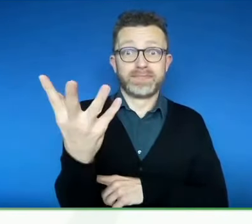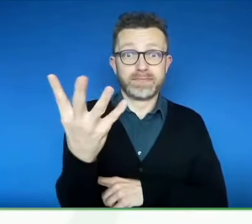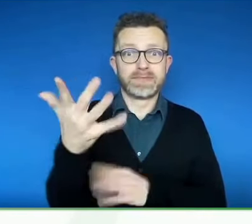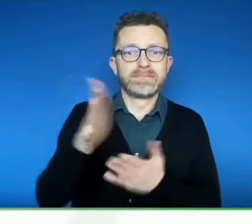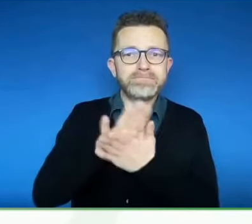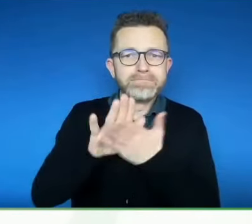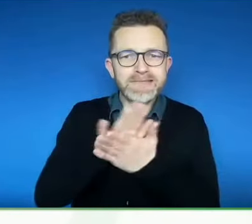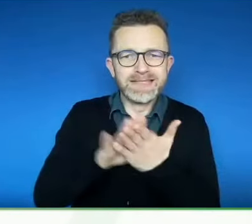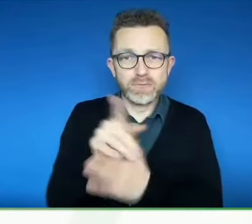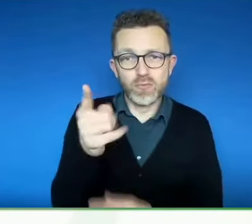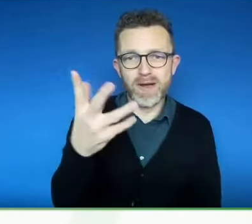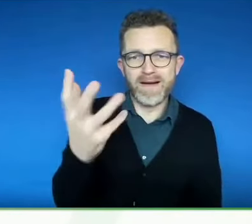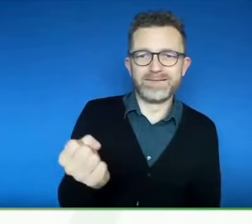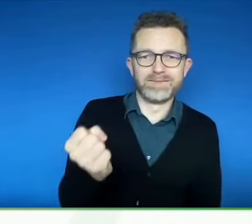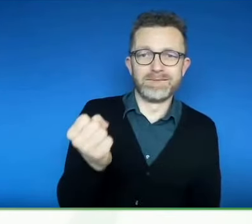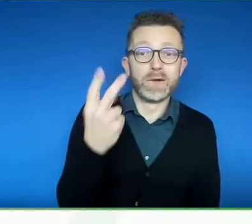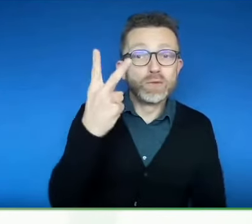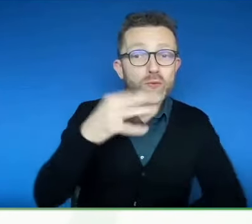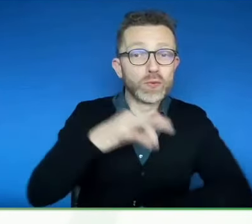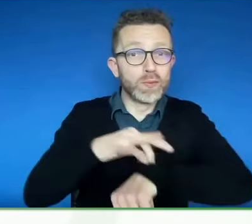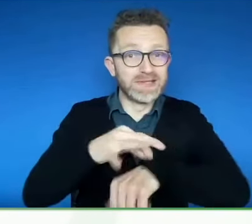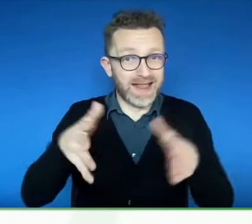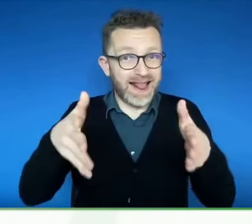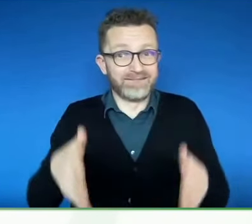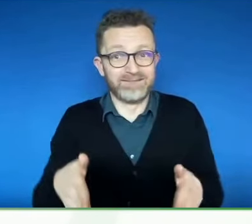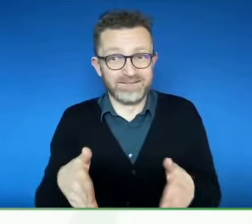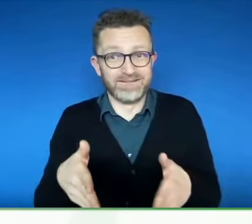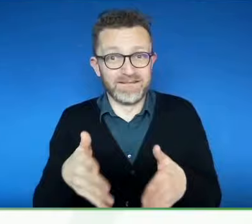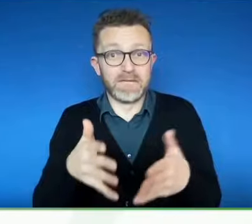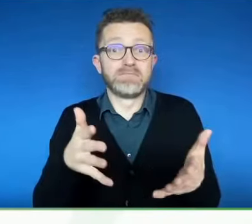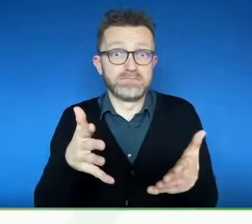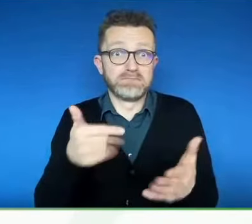Thank you, Simon, for sharing with us that rate project information.